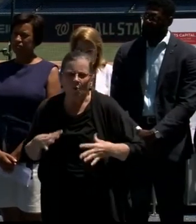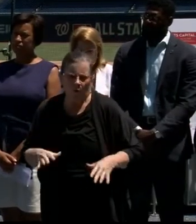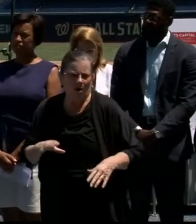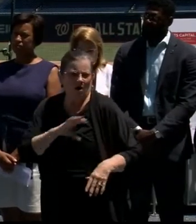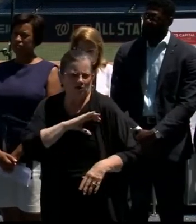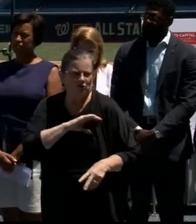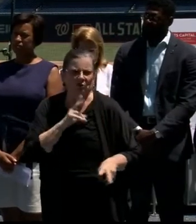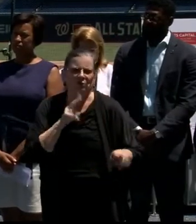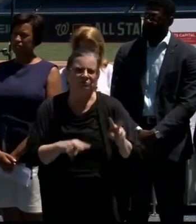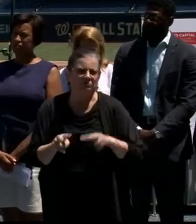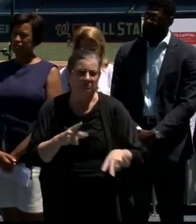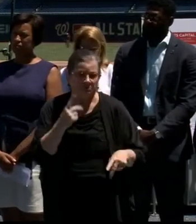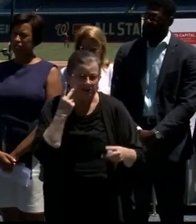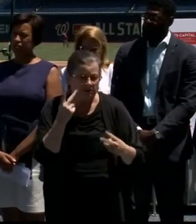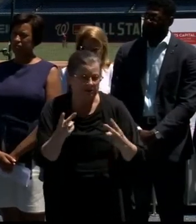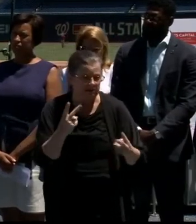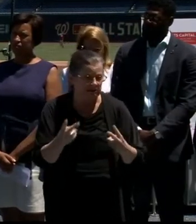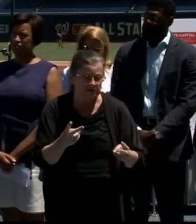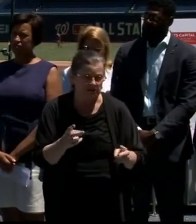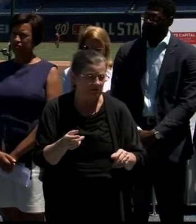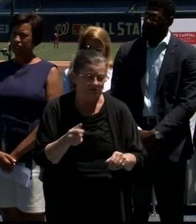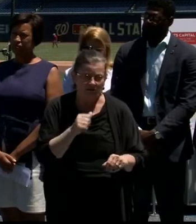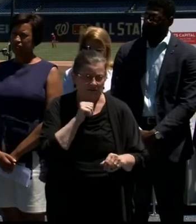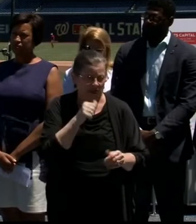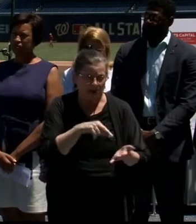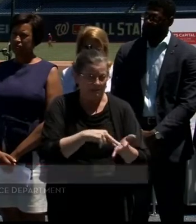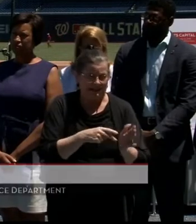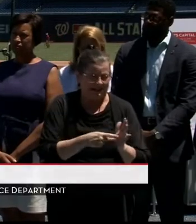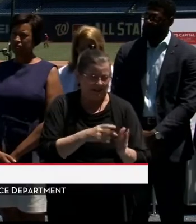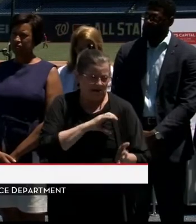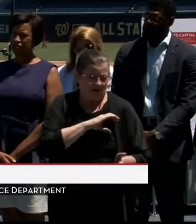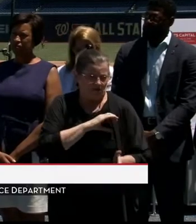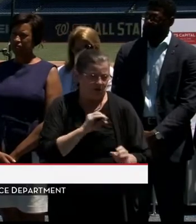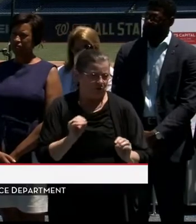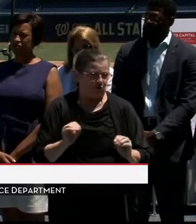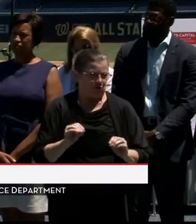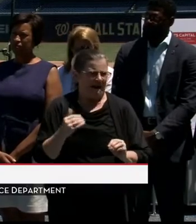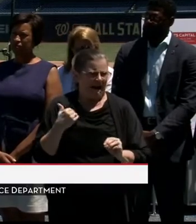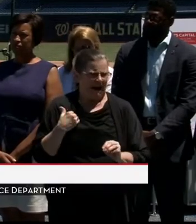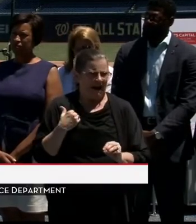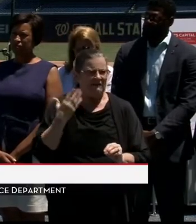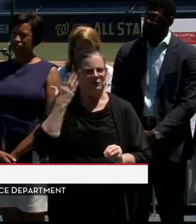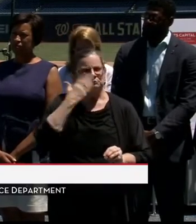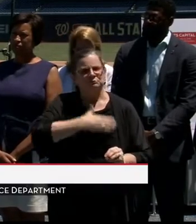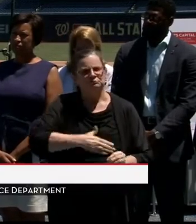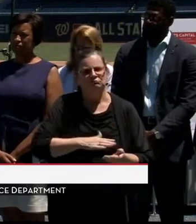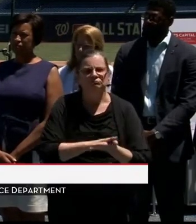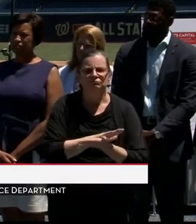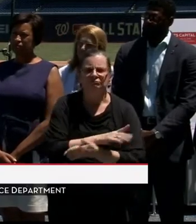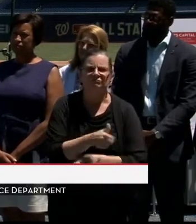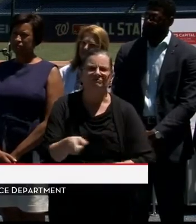WHILE WE ENCOURAGE EVERYONE TO ENJOY ANY OR ALL OF THE MAJOR LEAGUE BASEBALL EVENTS WE WOULD LIKE TO REMIND EVERYONE TO USE